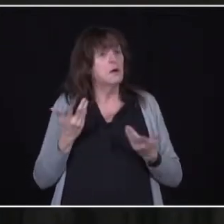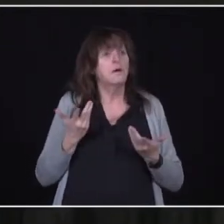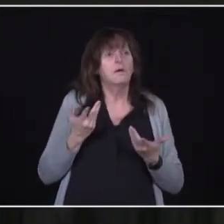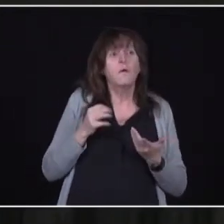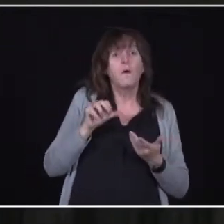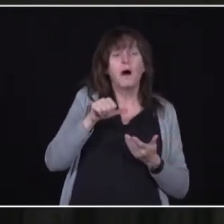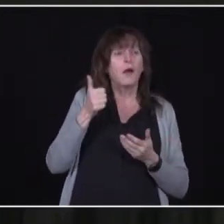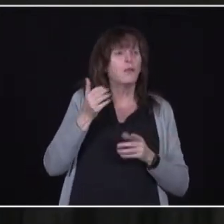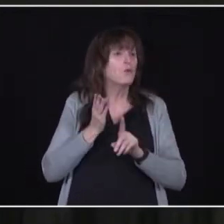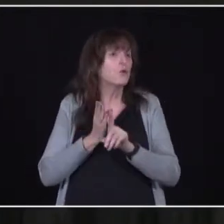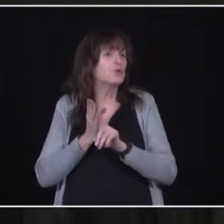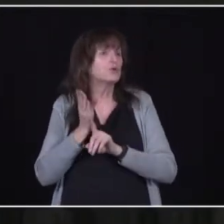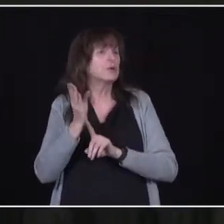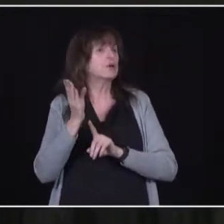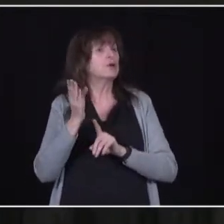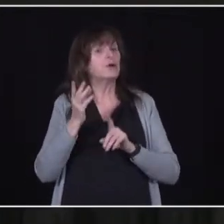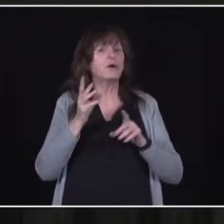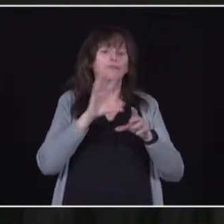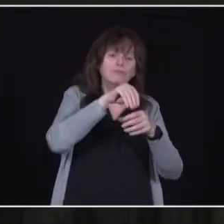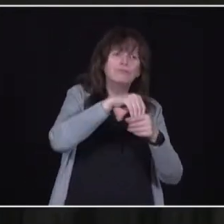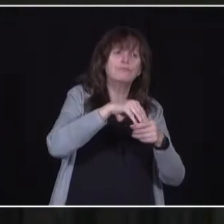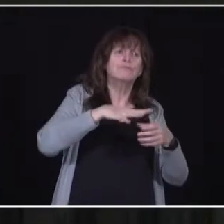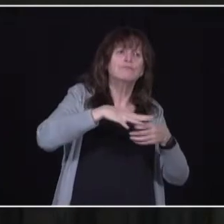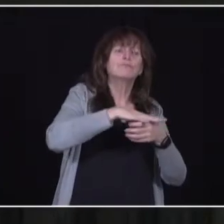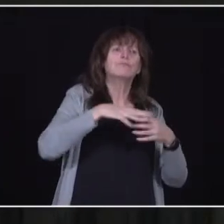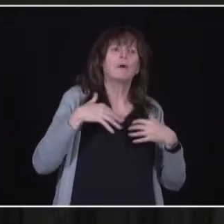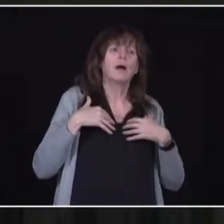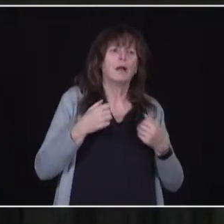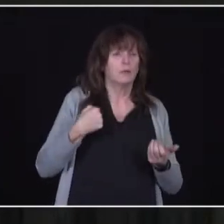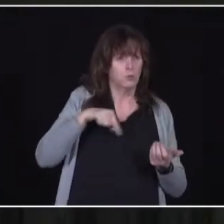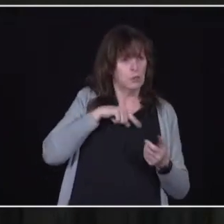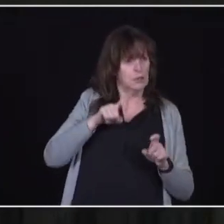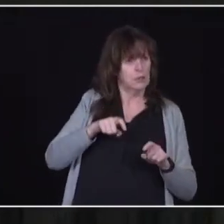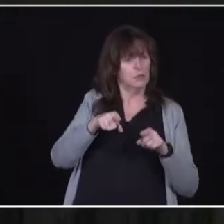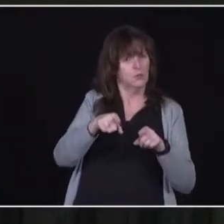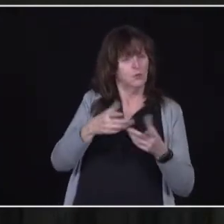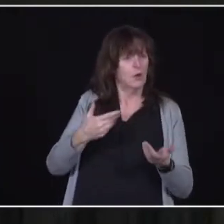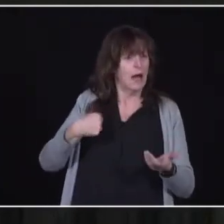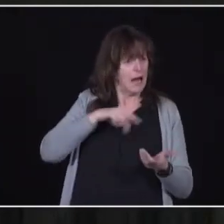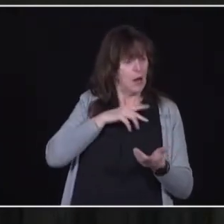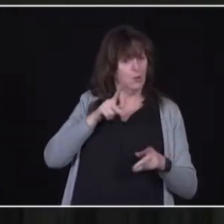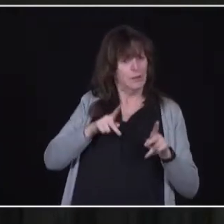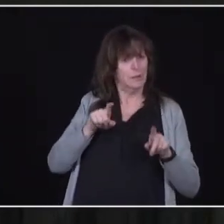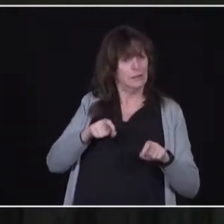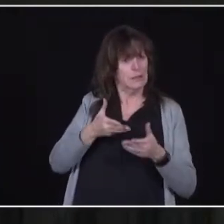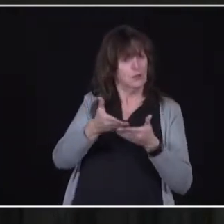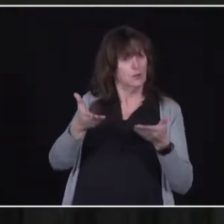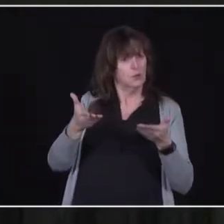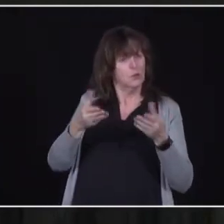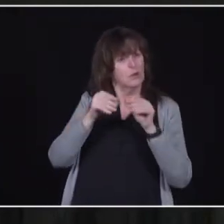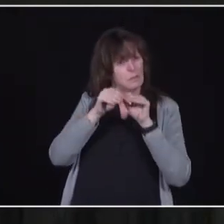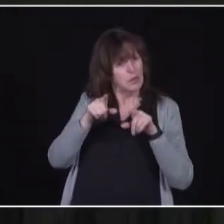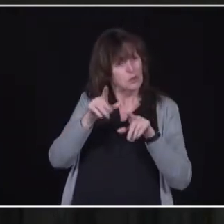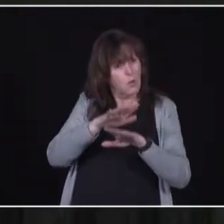or in the healthcare field. We need you. Our people need you and we ask you to contact your public